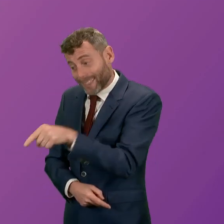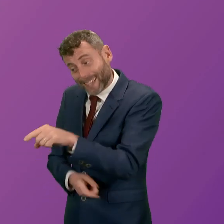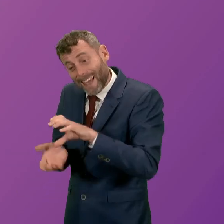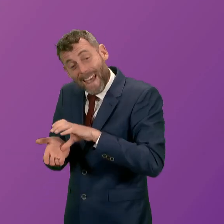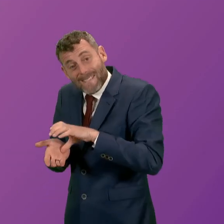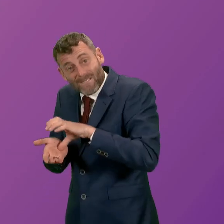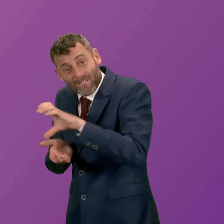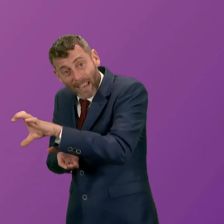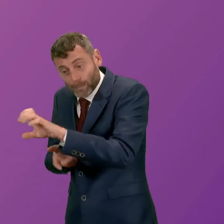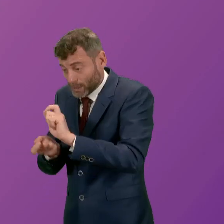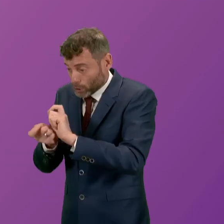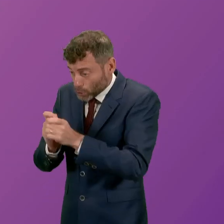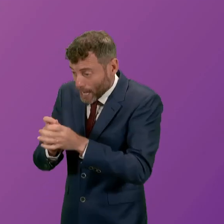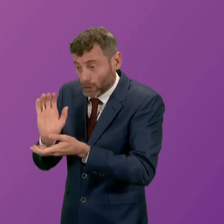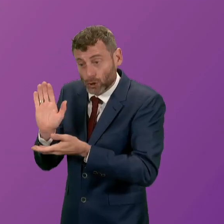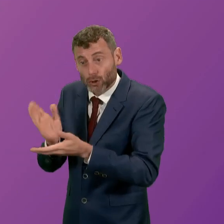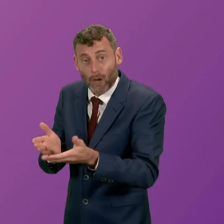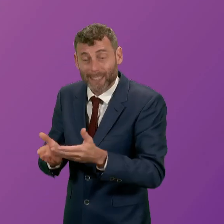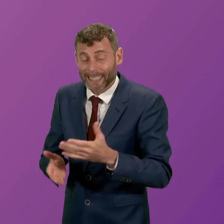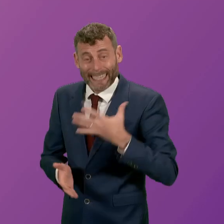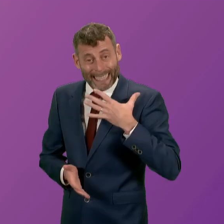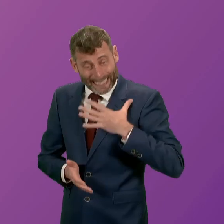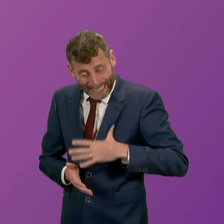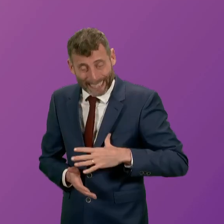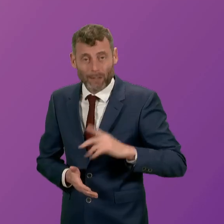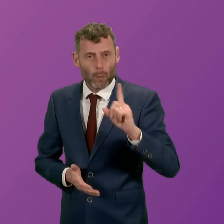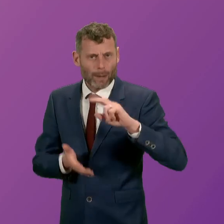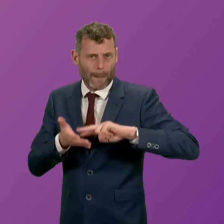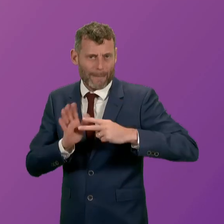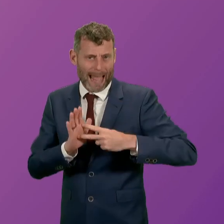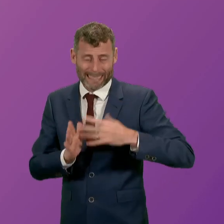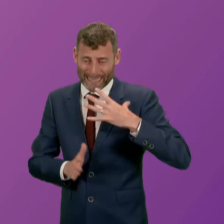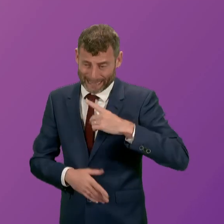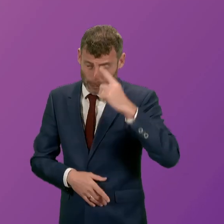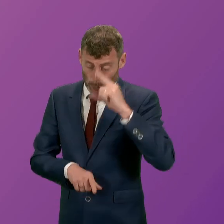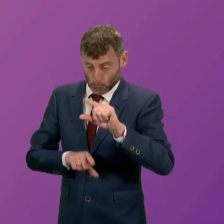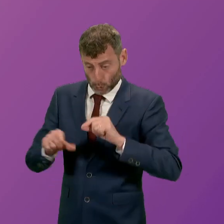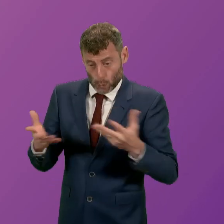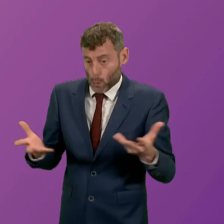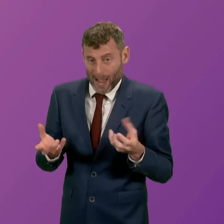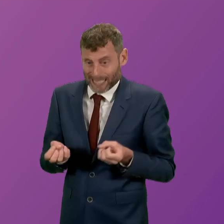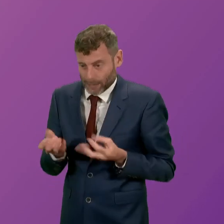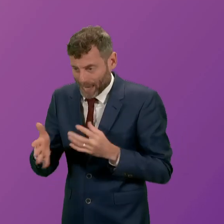services does not happen by accident. It happens by political choice. Mr Briggs was one of those